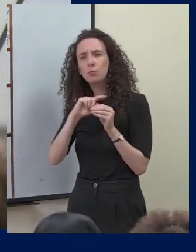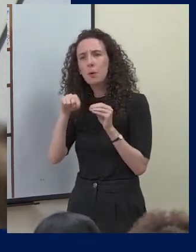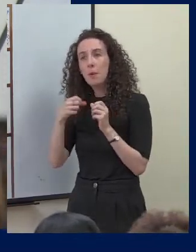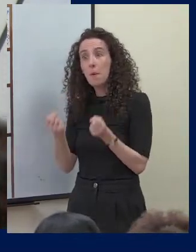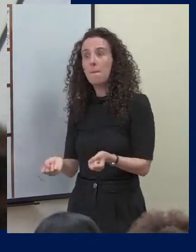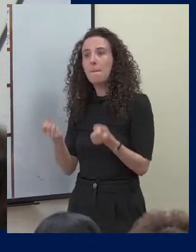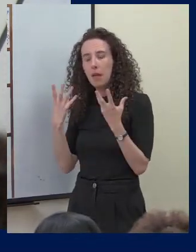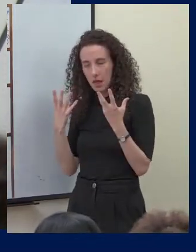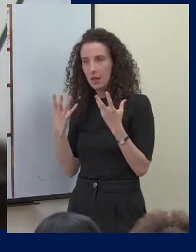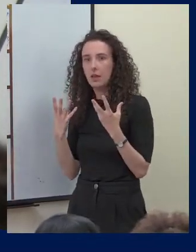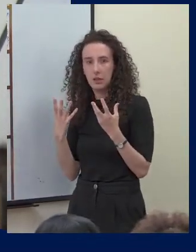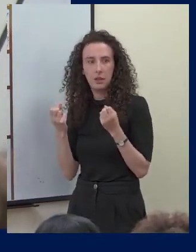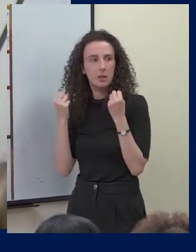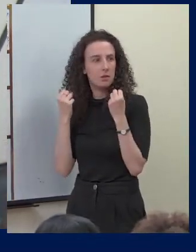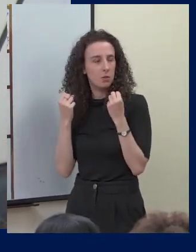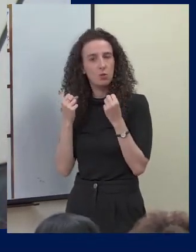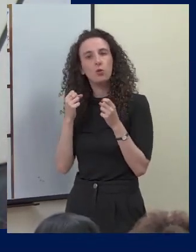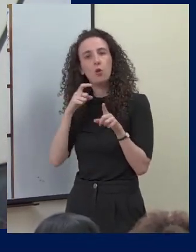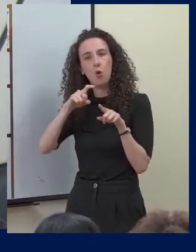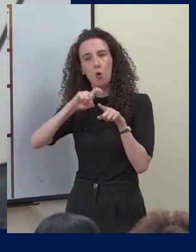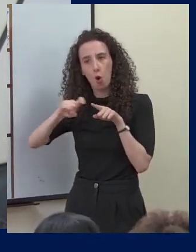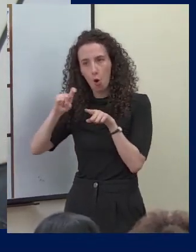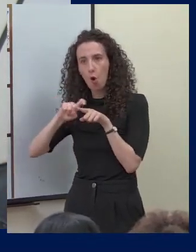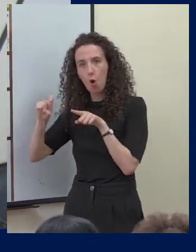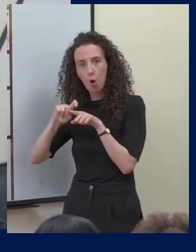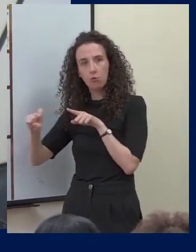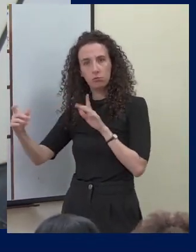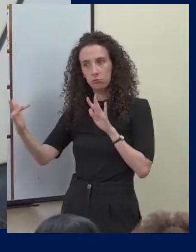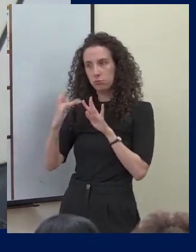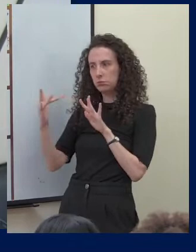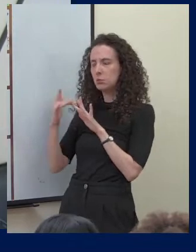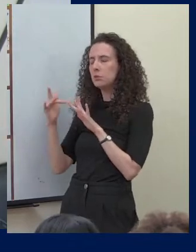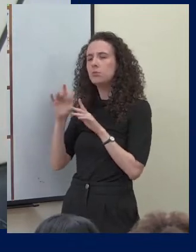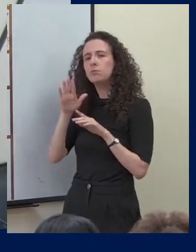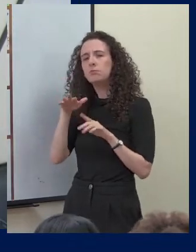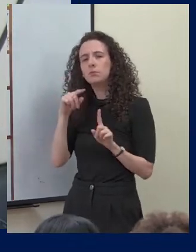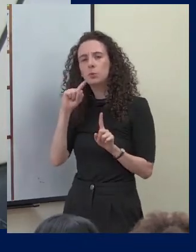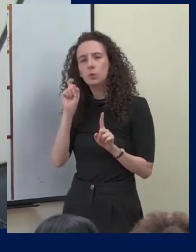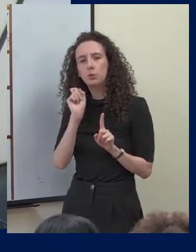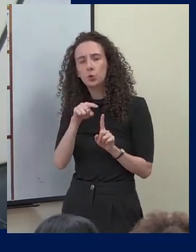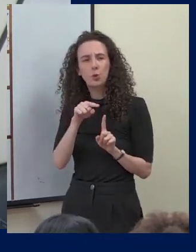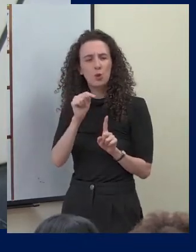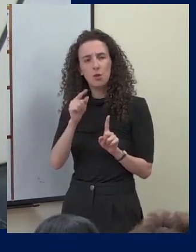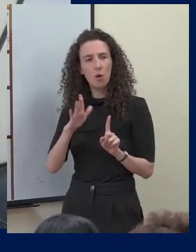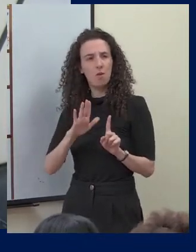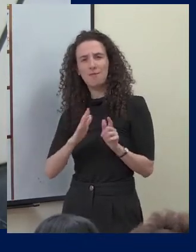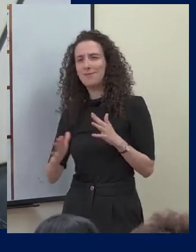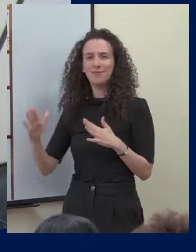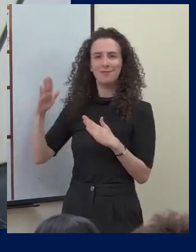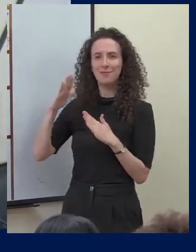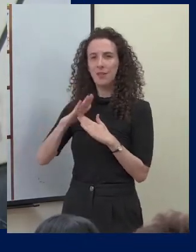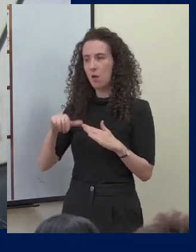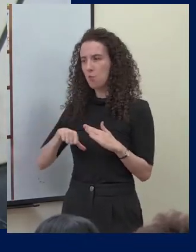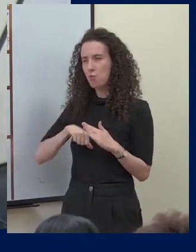I would also to hear a little bit more, what you built most proud of the compliments of